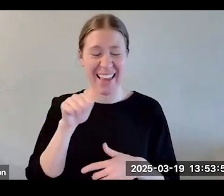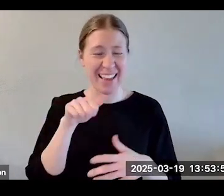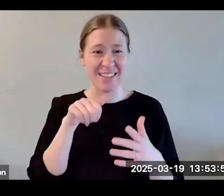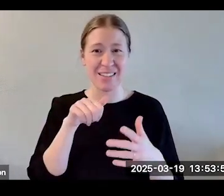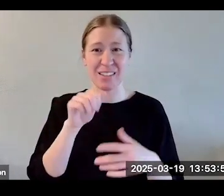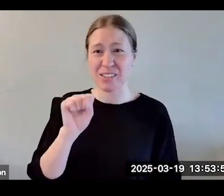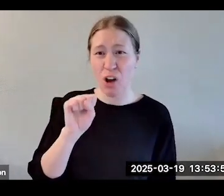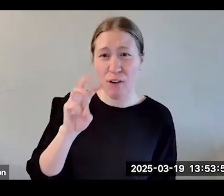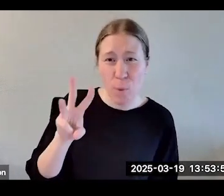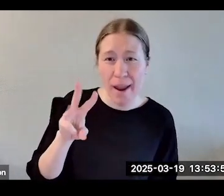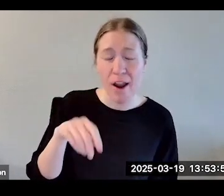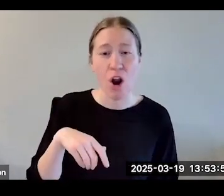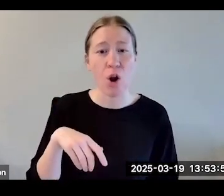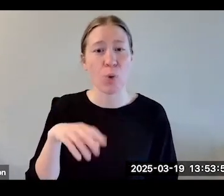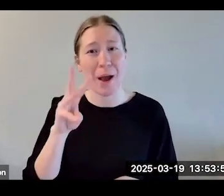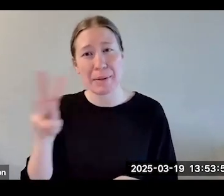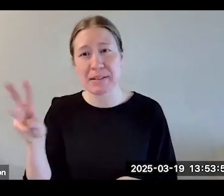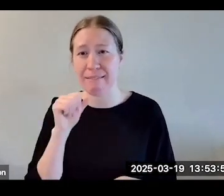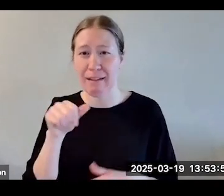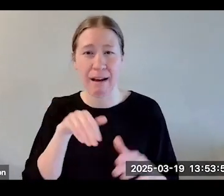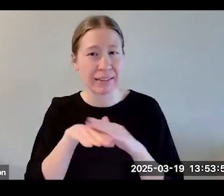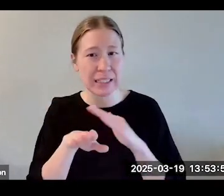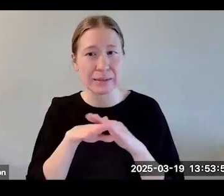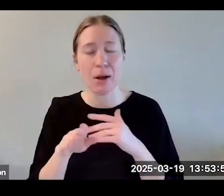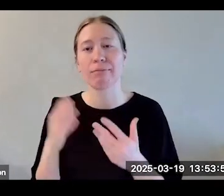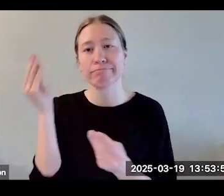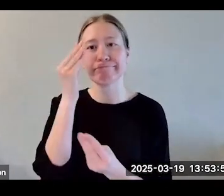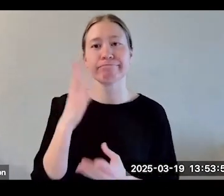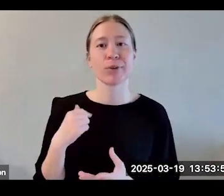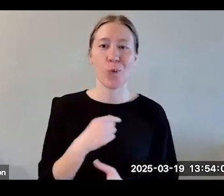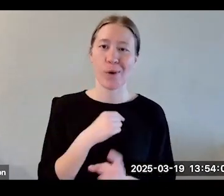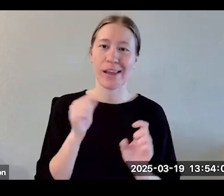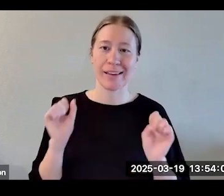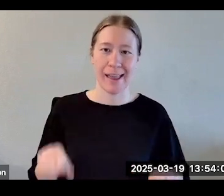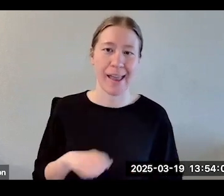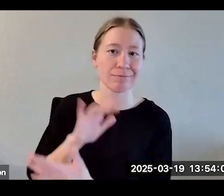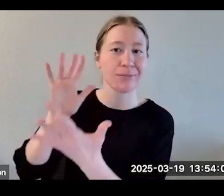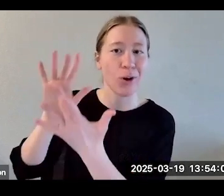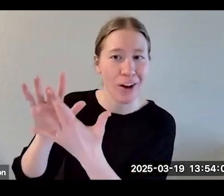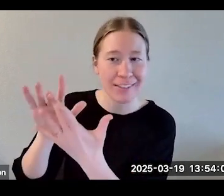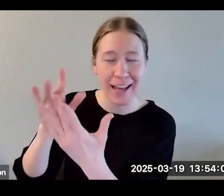Let us know about that so we can reach out to the original owners and let them know that we've got some work to do.